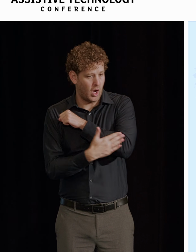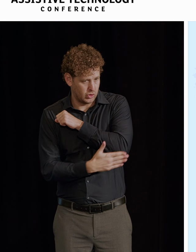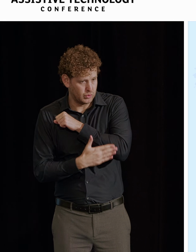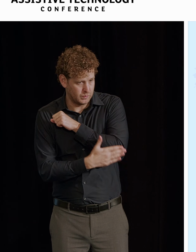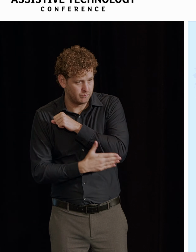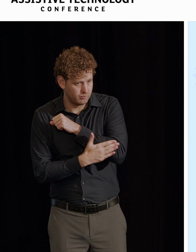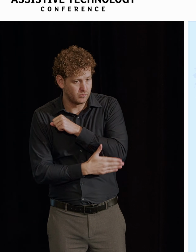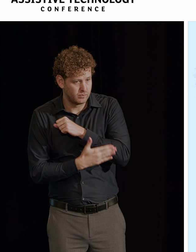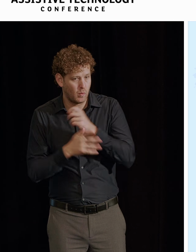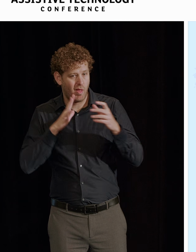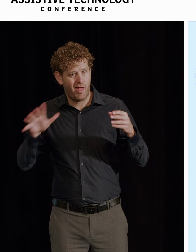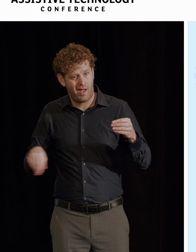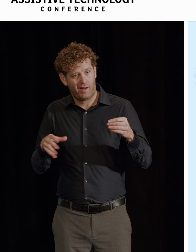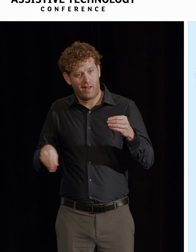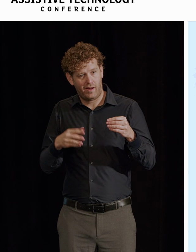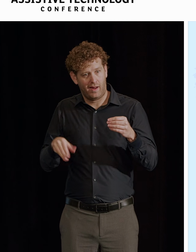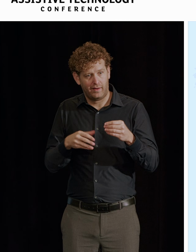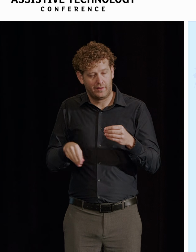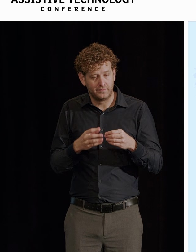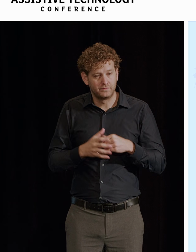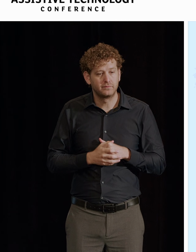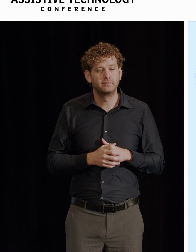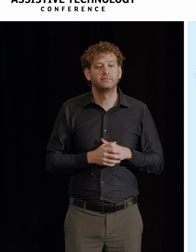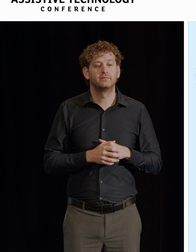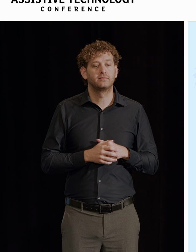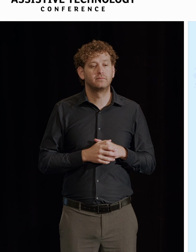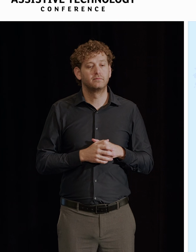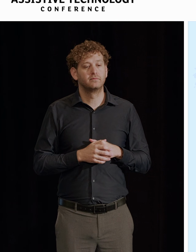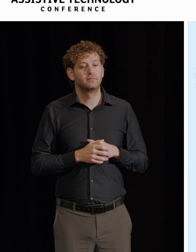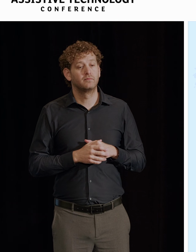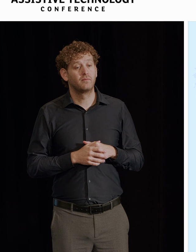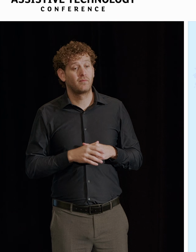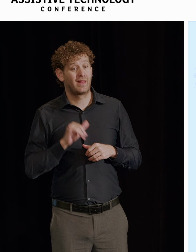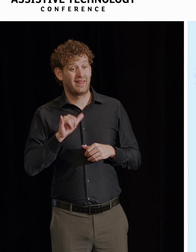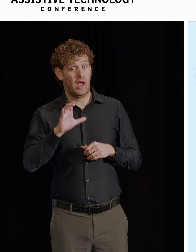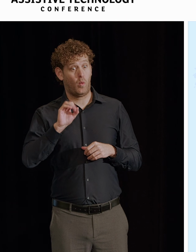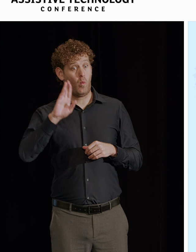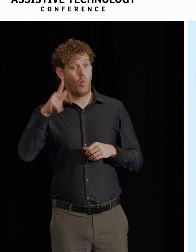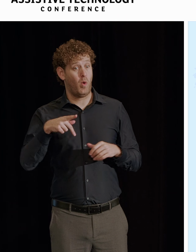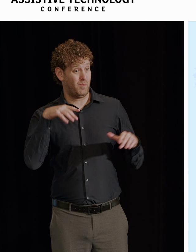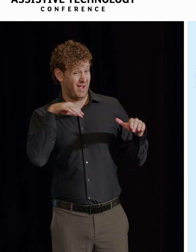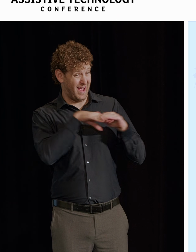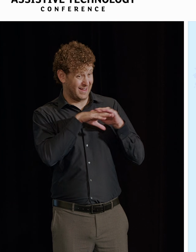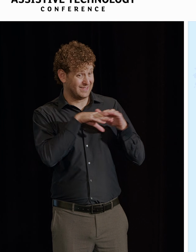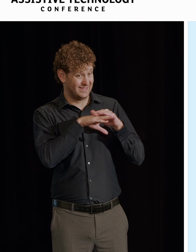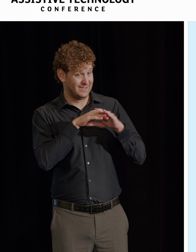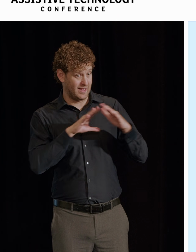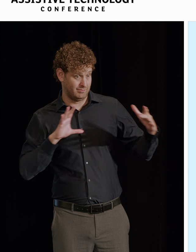now also get hands-free access to that corporate accessibility services from major global brands.